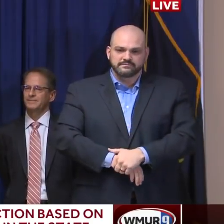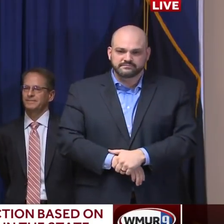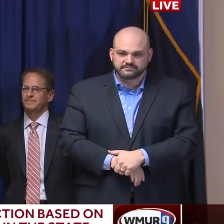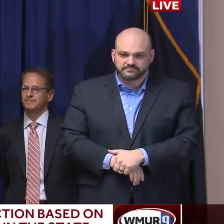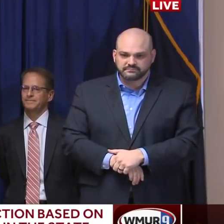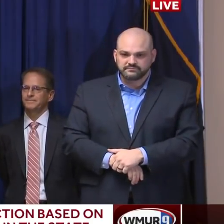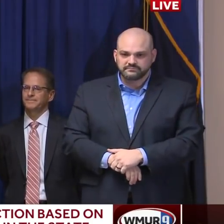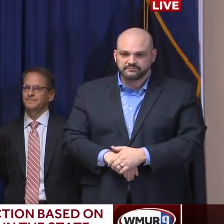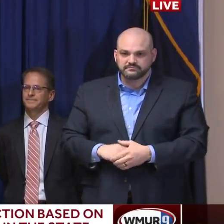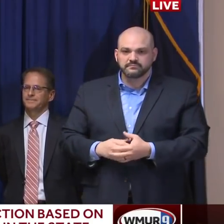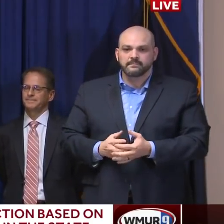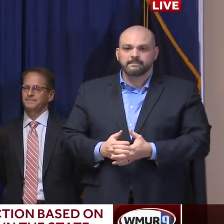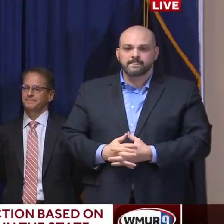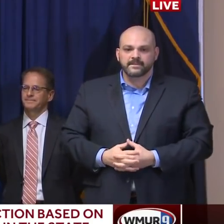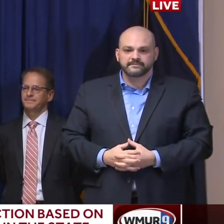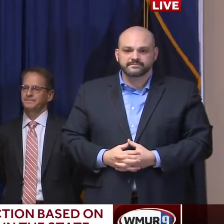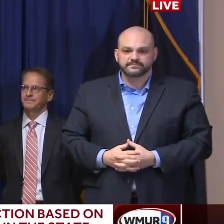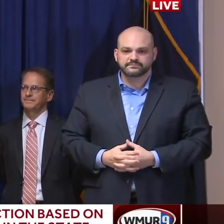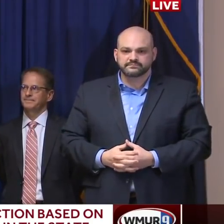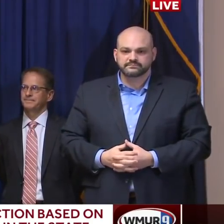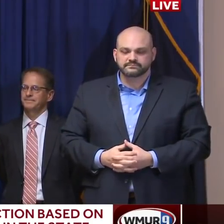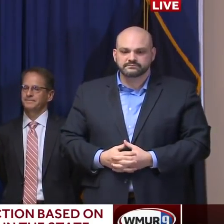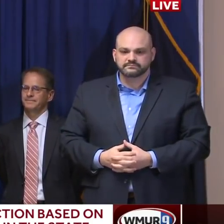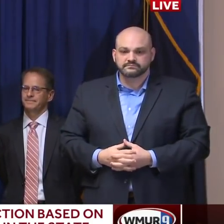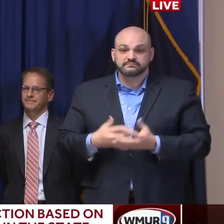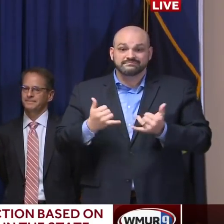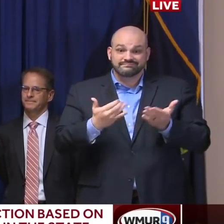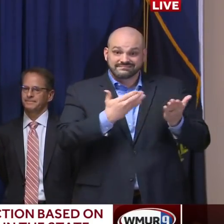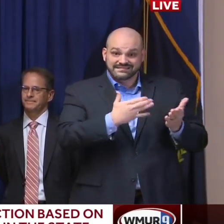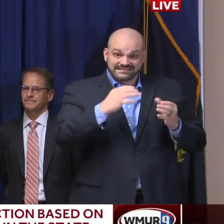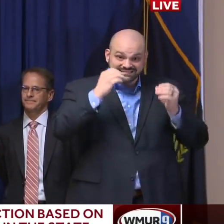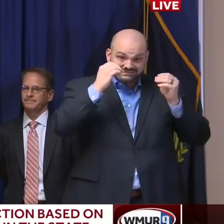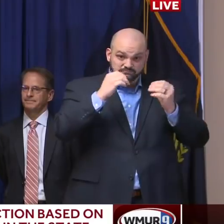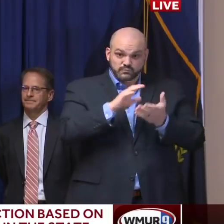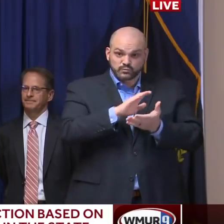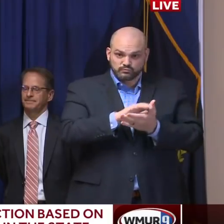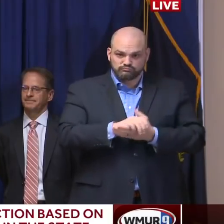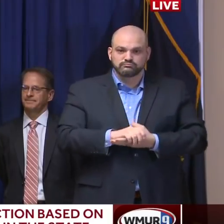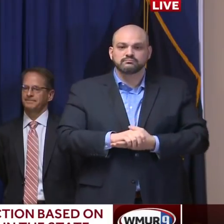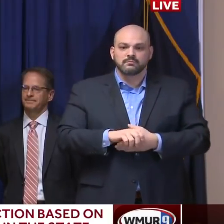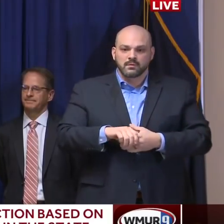WE HAVE SO MANY DISTRICTS THAT ARE ALREADY PREPARED, THAT HAVE WORKED WITH THE COMMISSIONER.